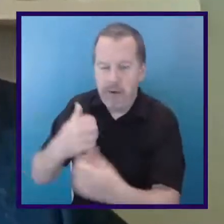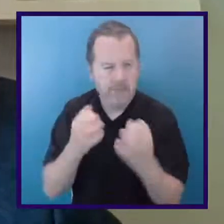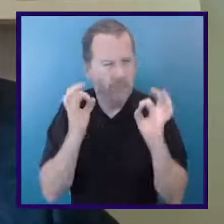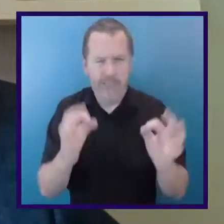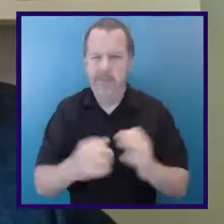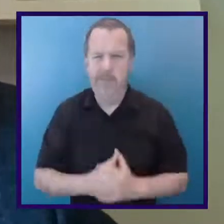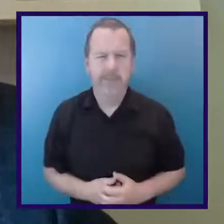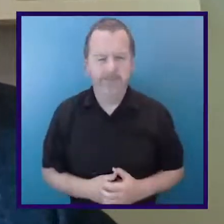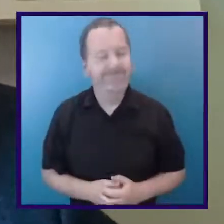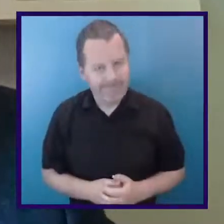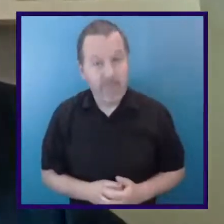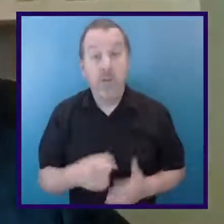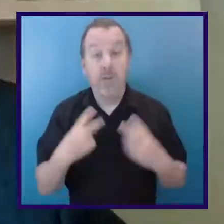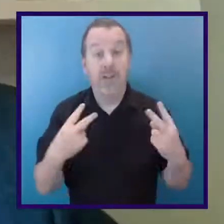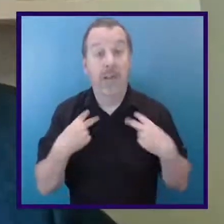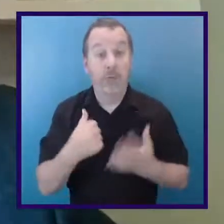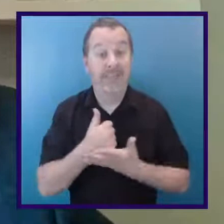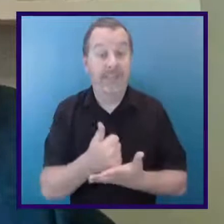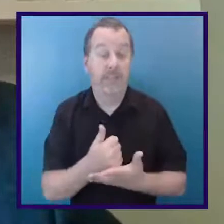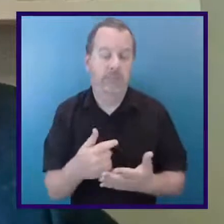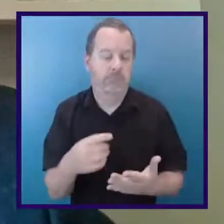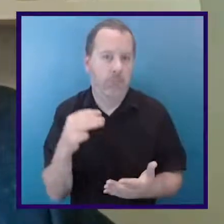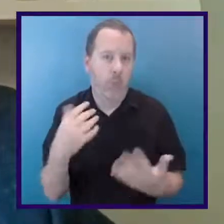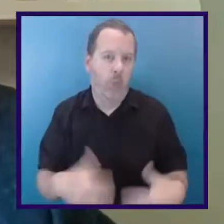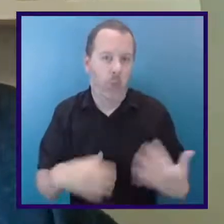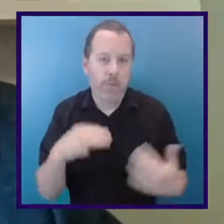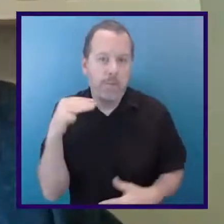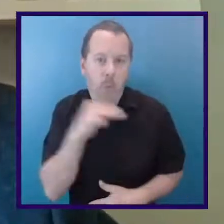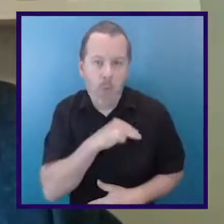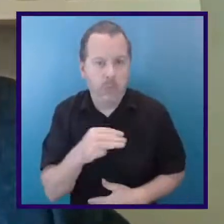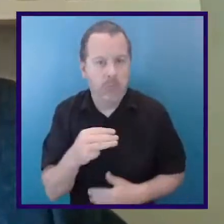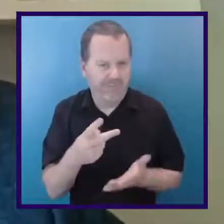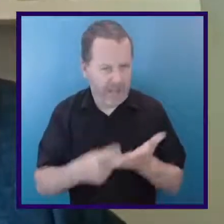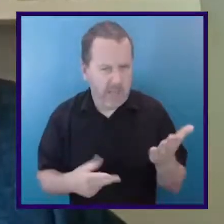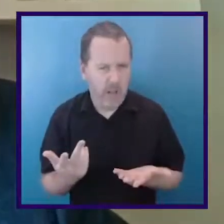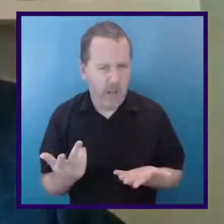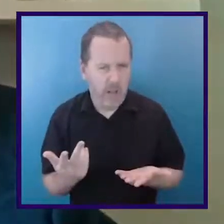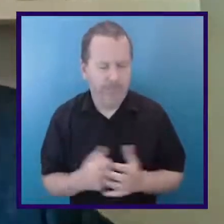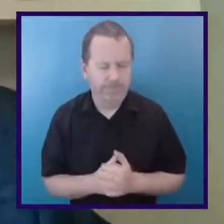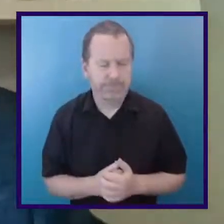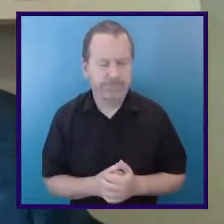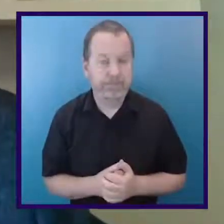So I think that all of that means that language assistants are very important and a very valuable resource.